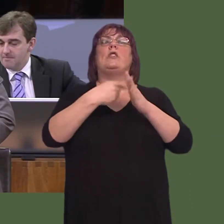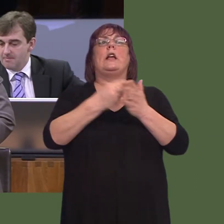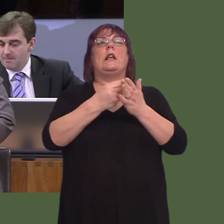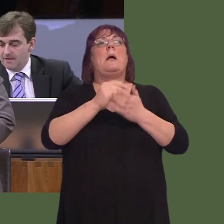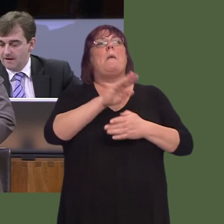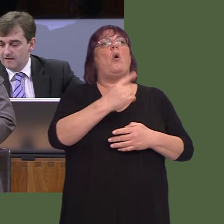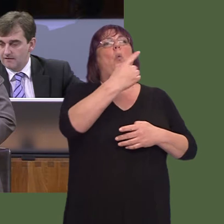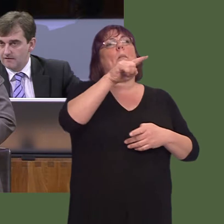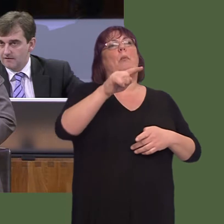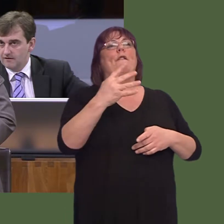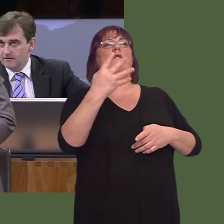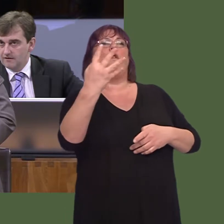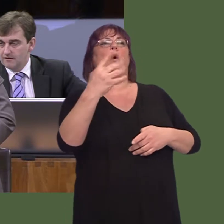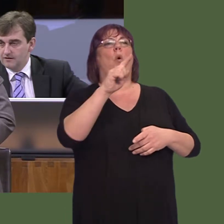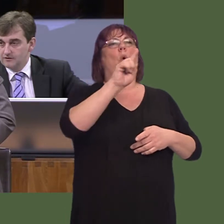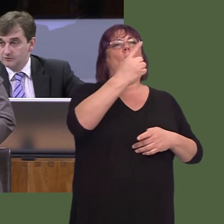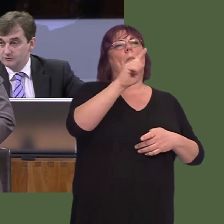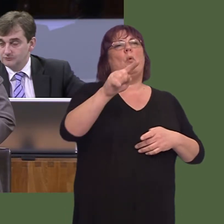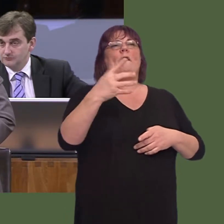was somewhere near £1.4 billion to £1.5 billion.